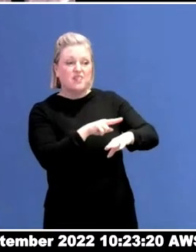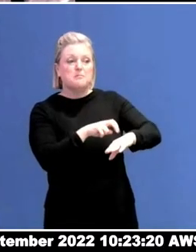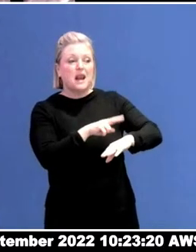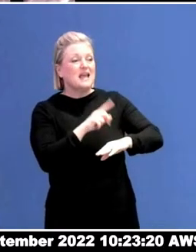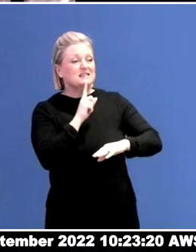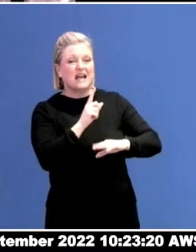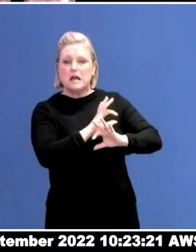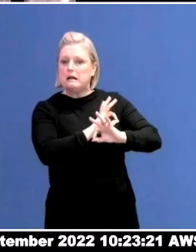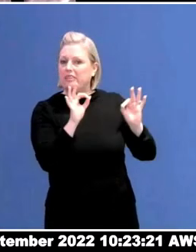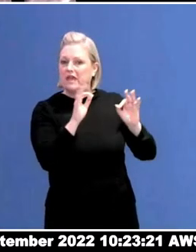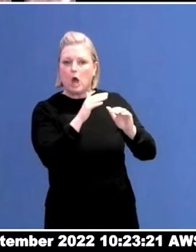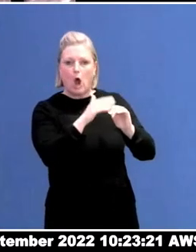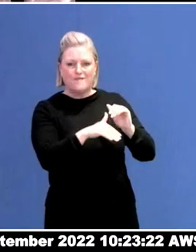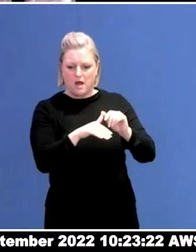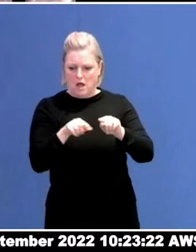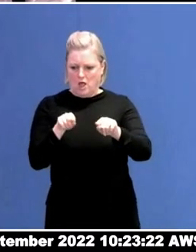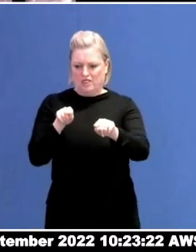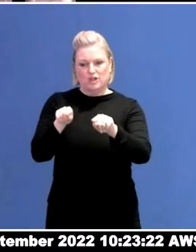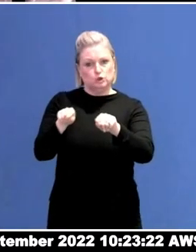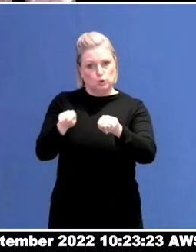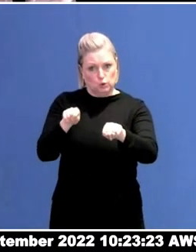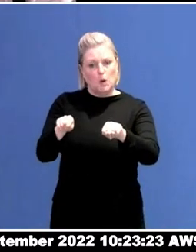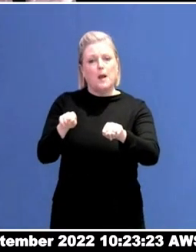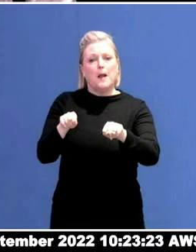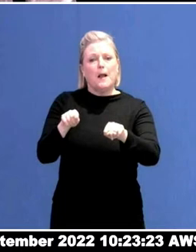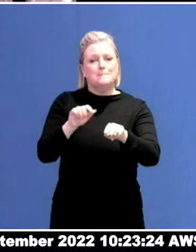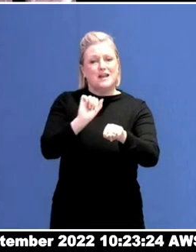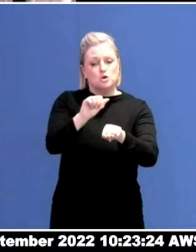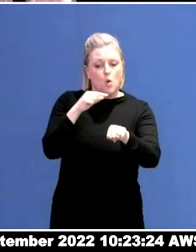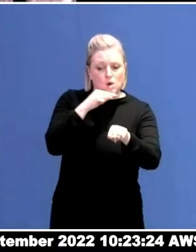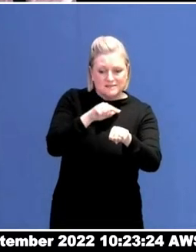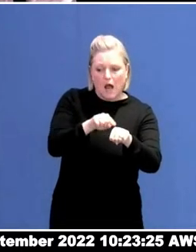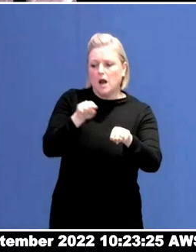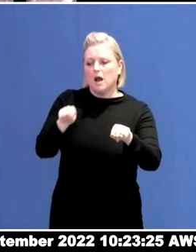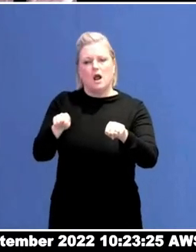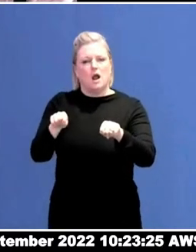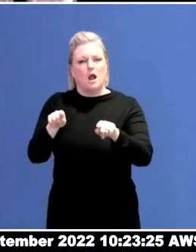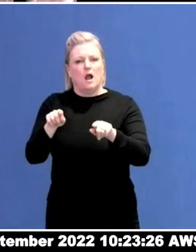about Aaron and his cellmate having showered before they were asked to come to the centre.